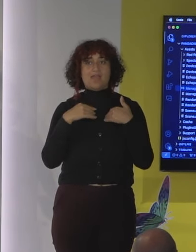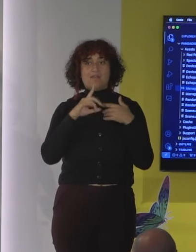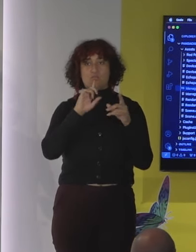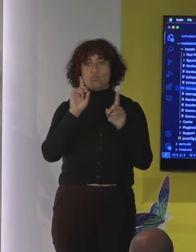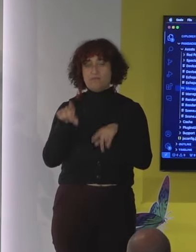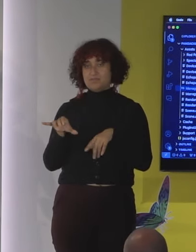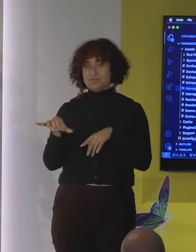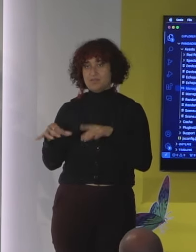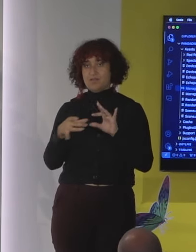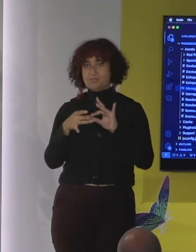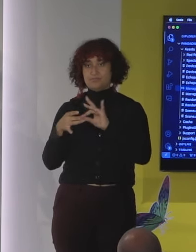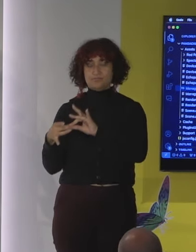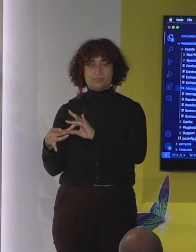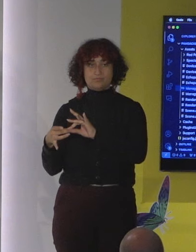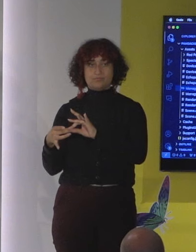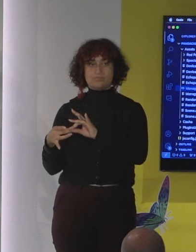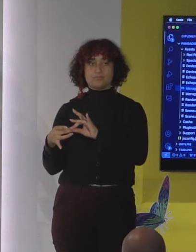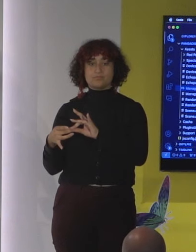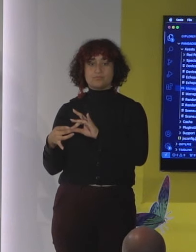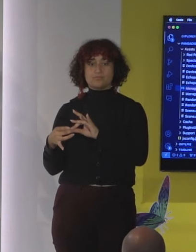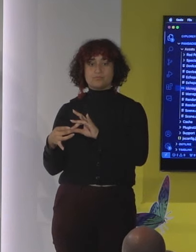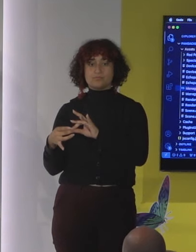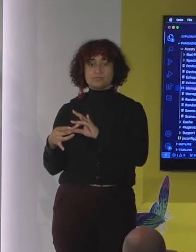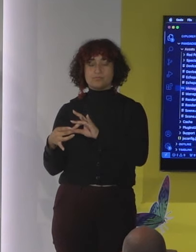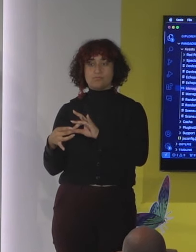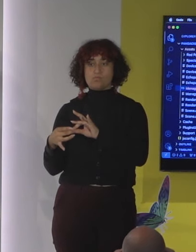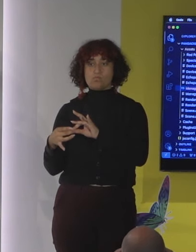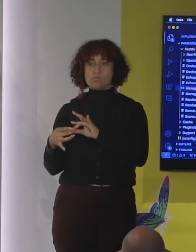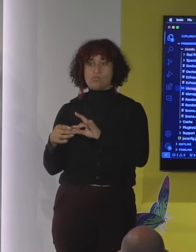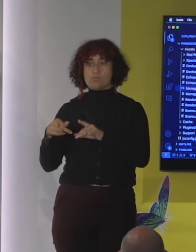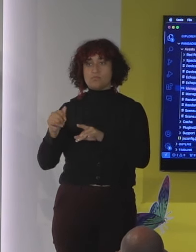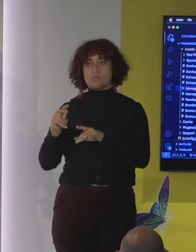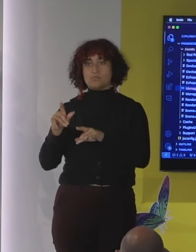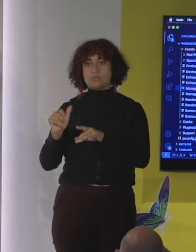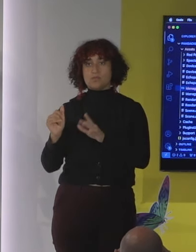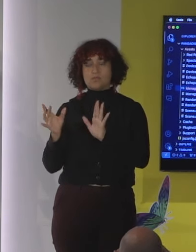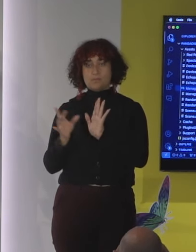So, let panda button interactable of type interactable.